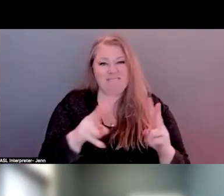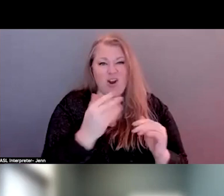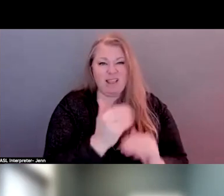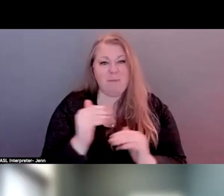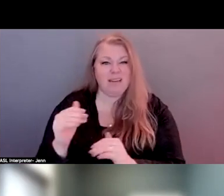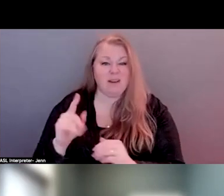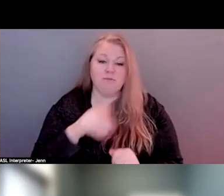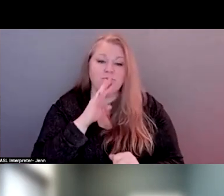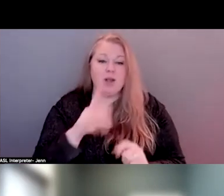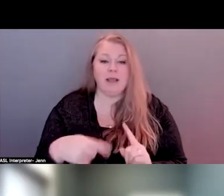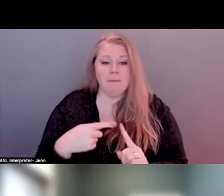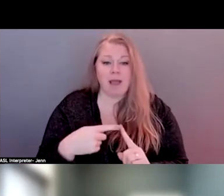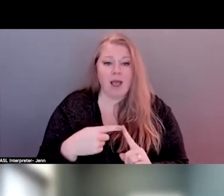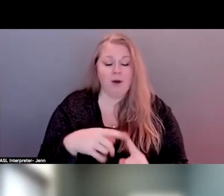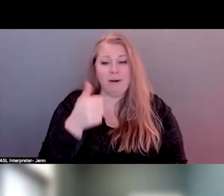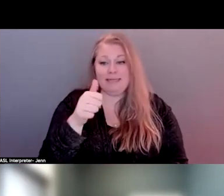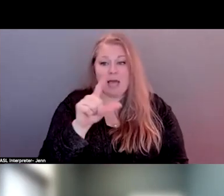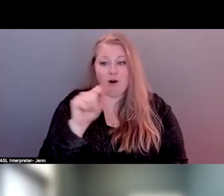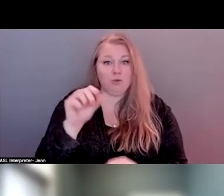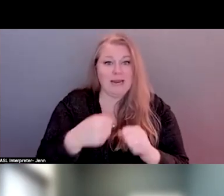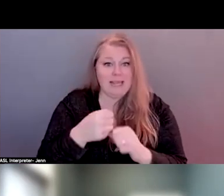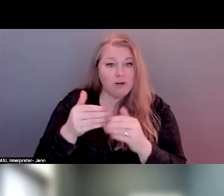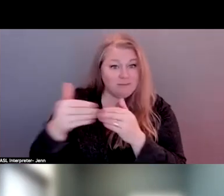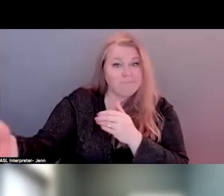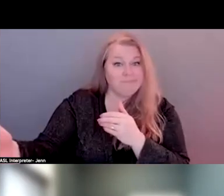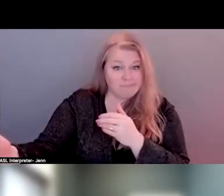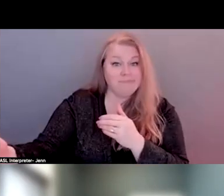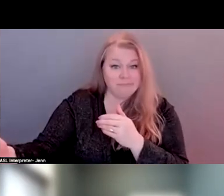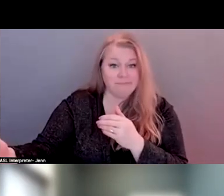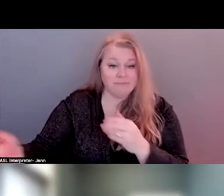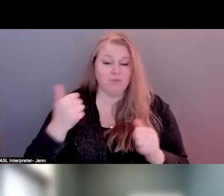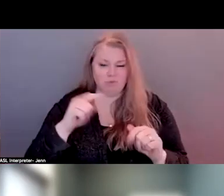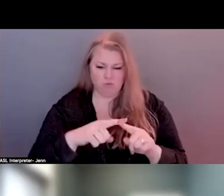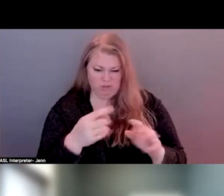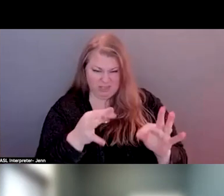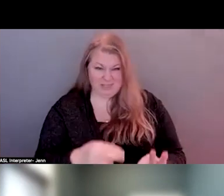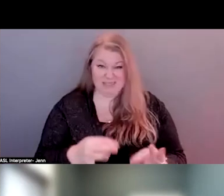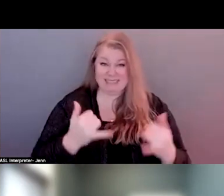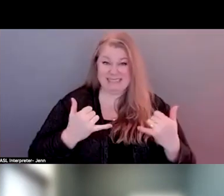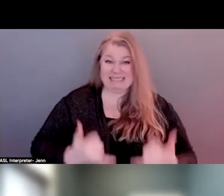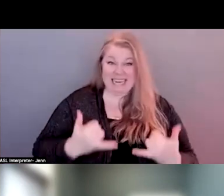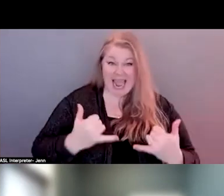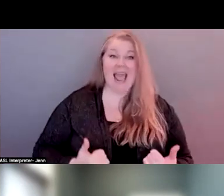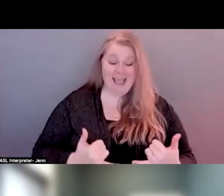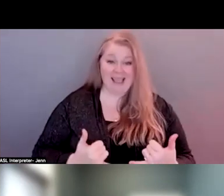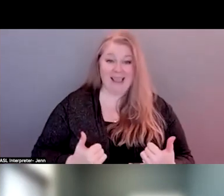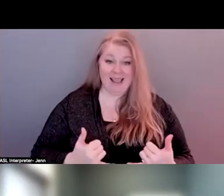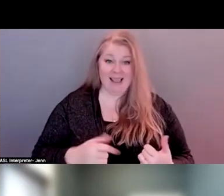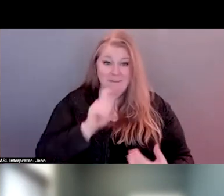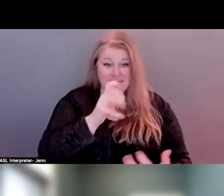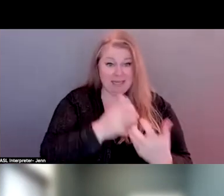at 10-20 years down the road and trying to decide today, it has to be compatible with today's AT.